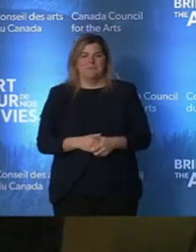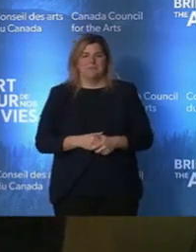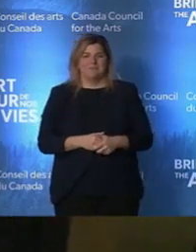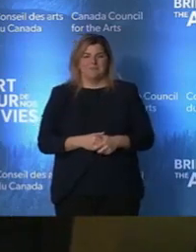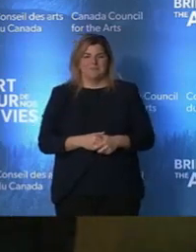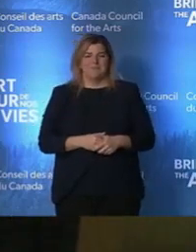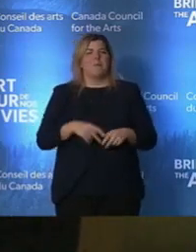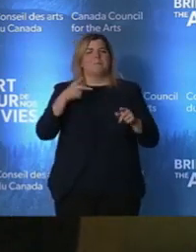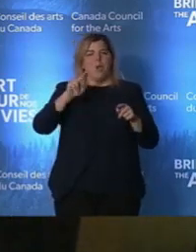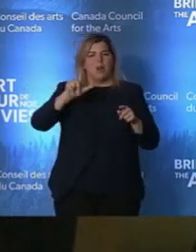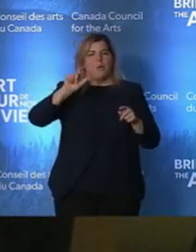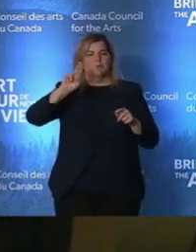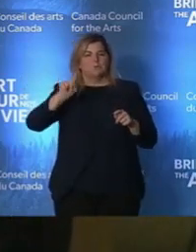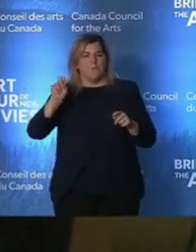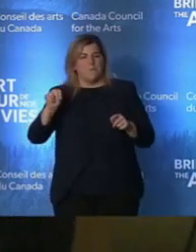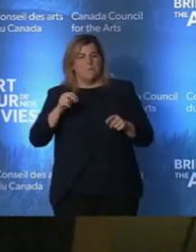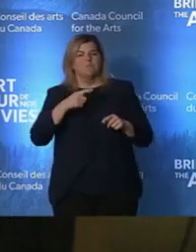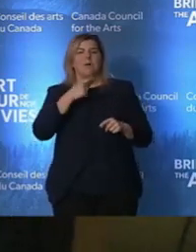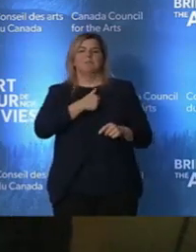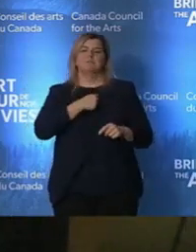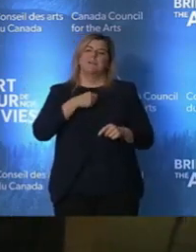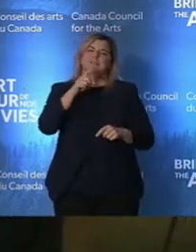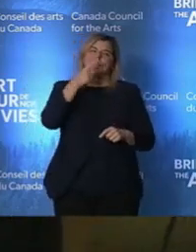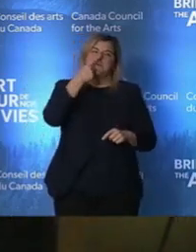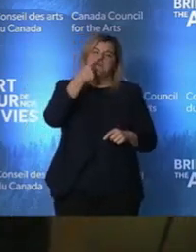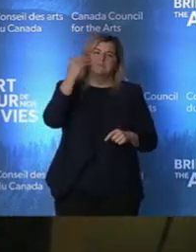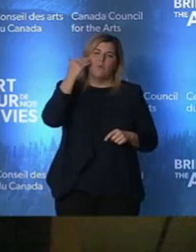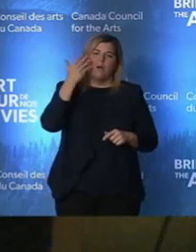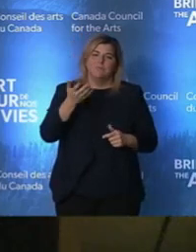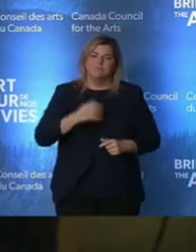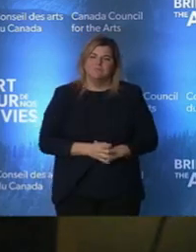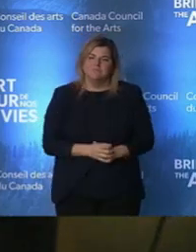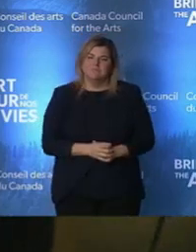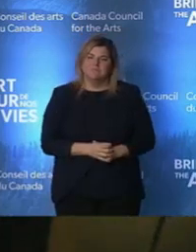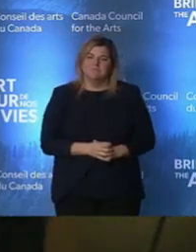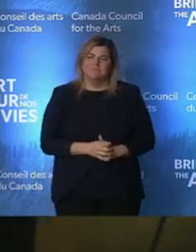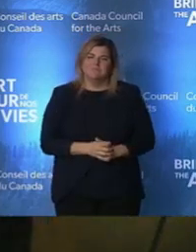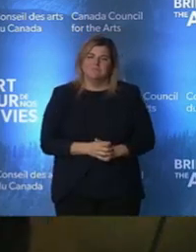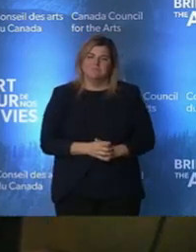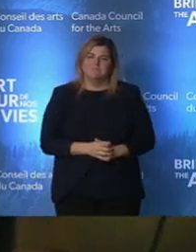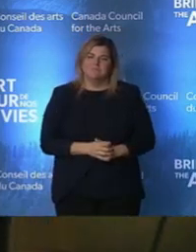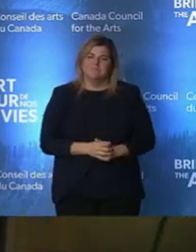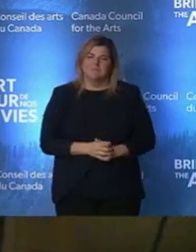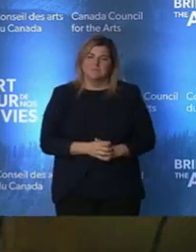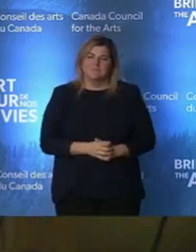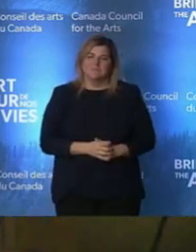I wonder how many municipalities do not have an arts Council?